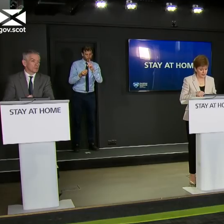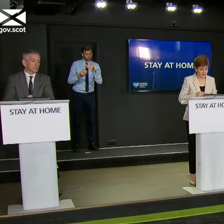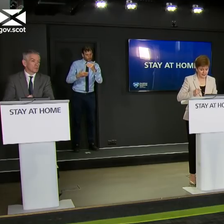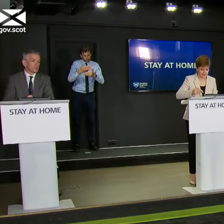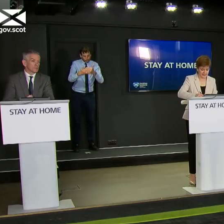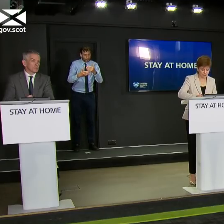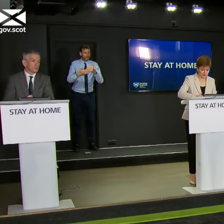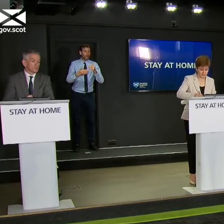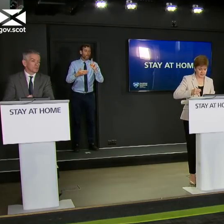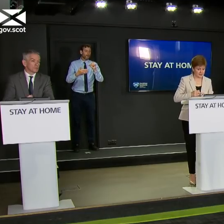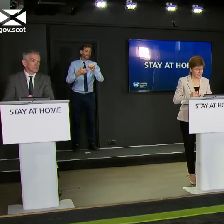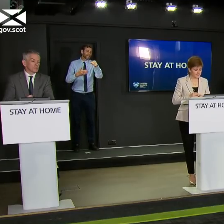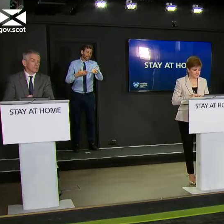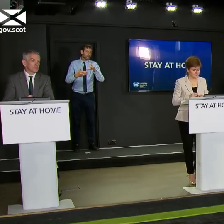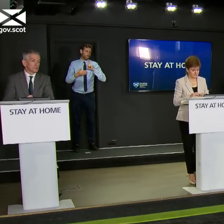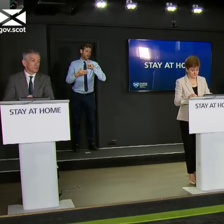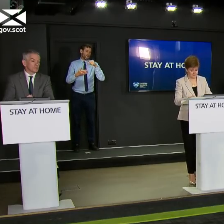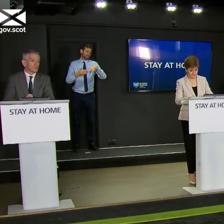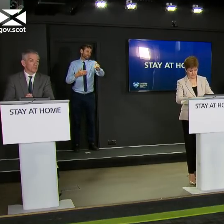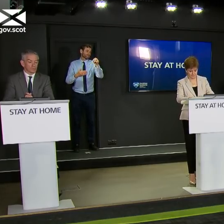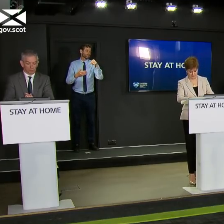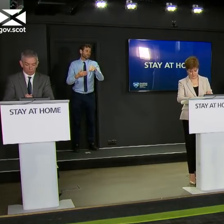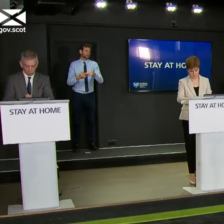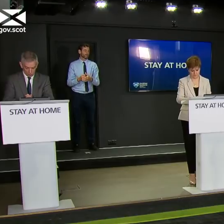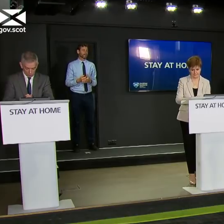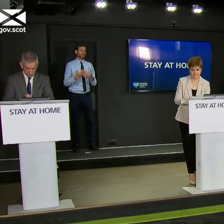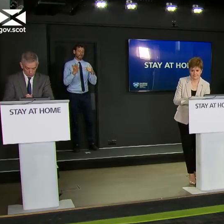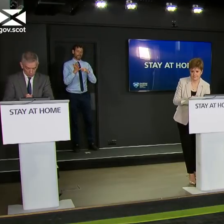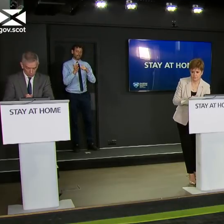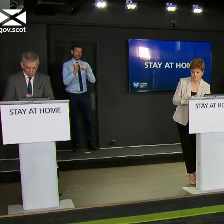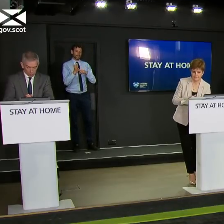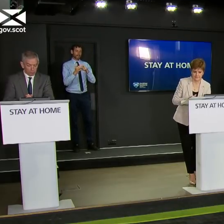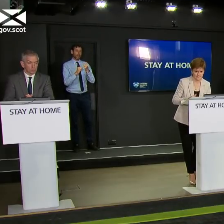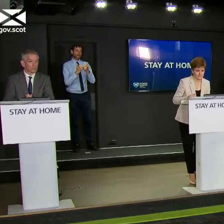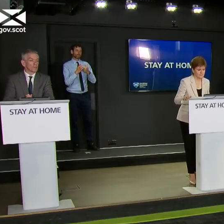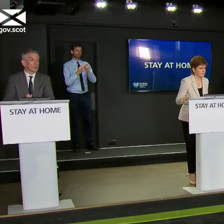Simon Johnson from The Telegraph.